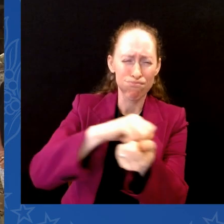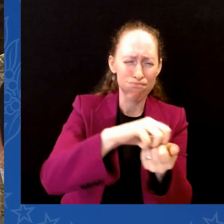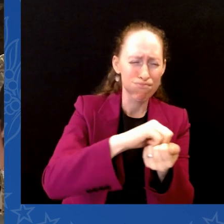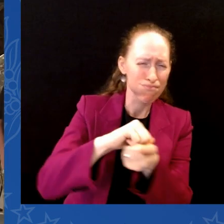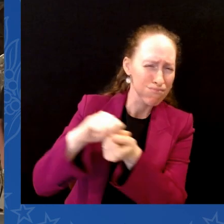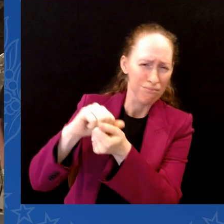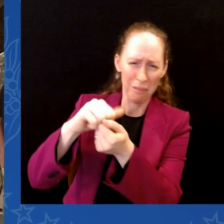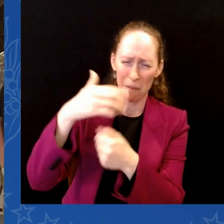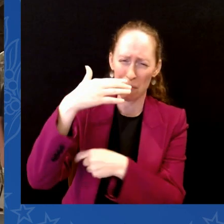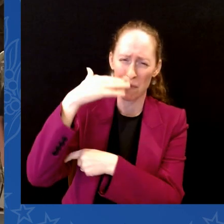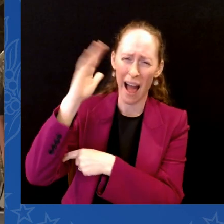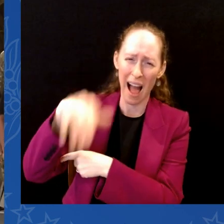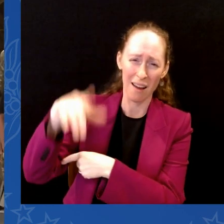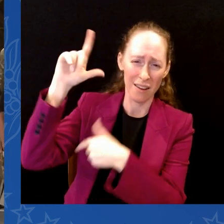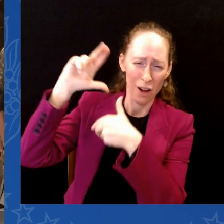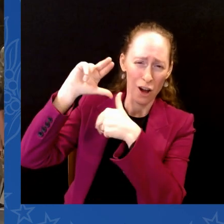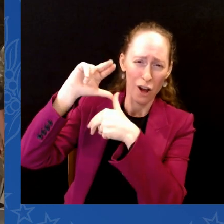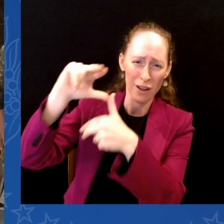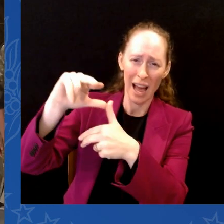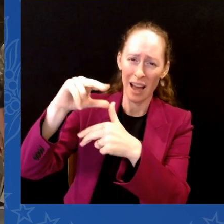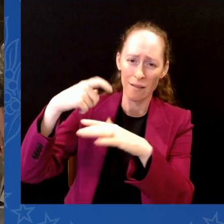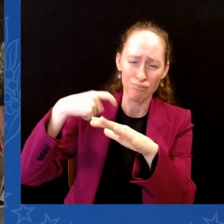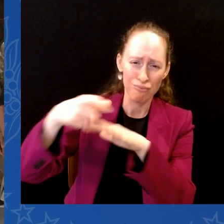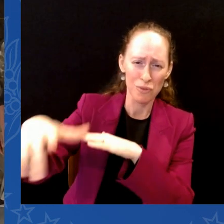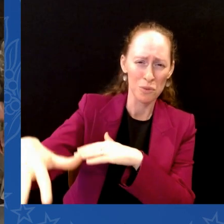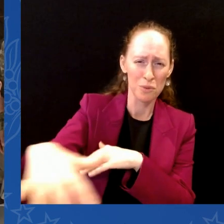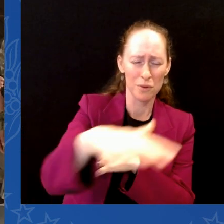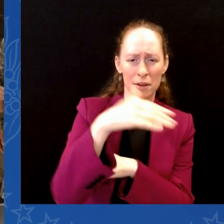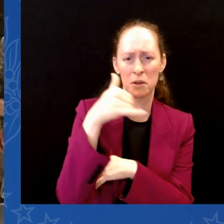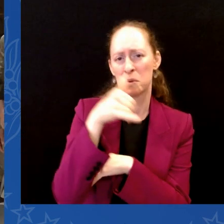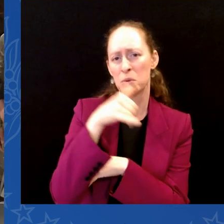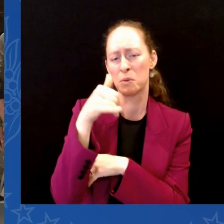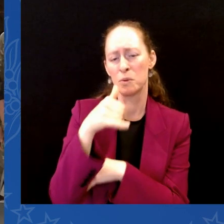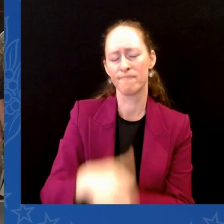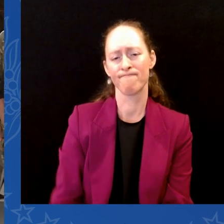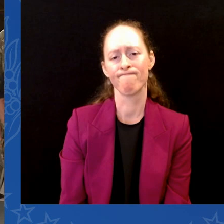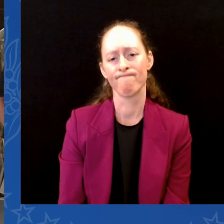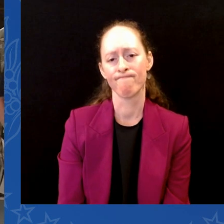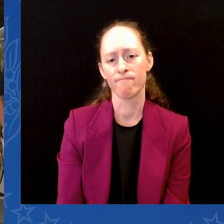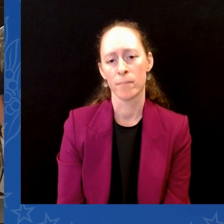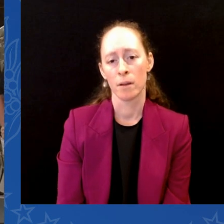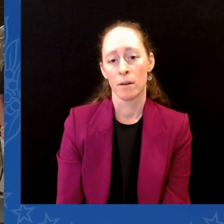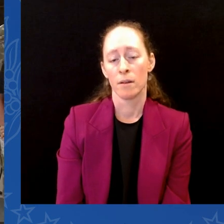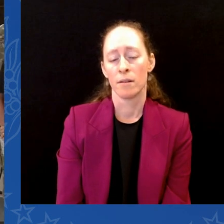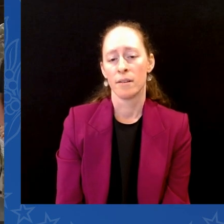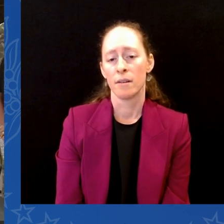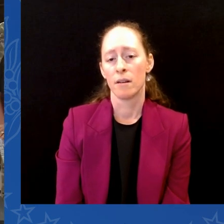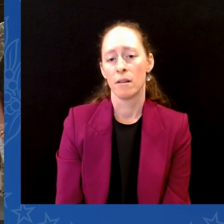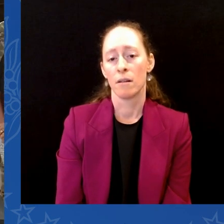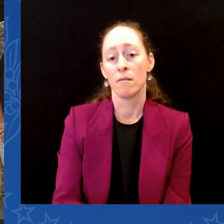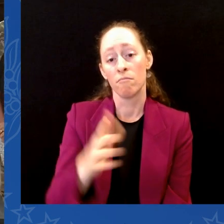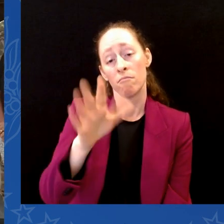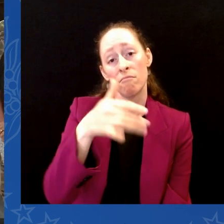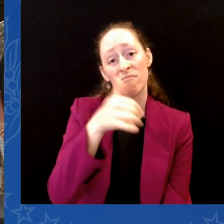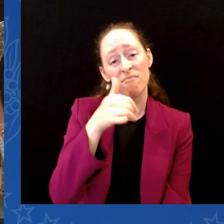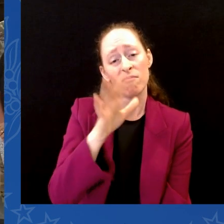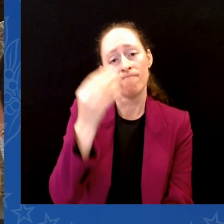We were very fortunate to have good coordination with the White House and with FEMA. From the very beginning of this.